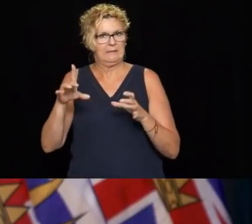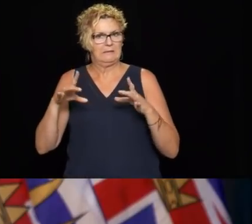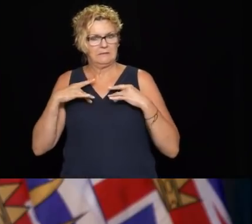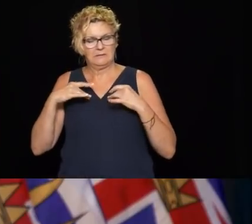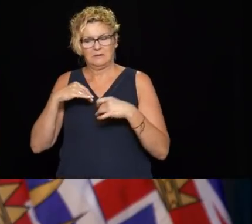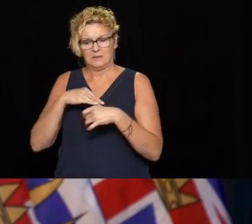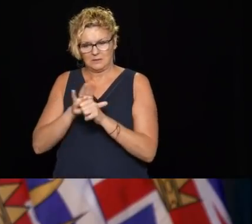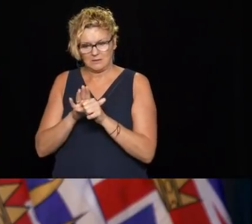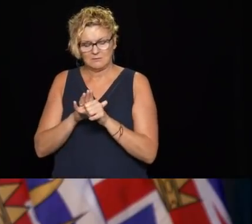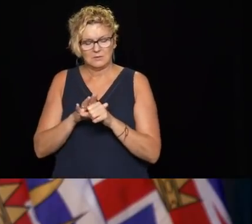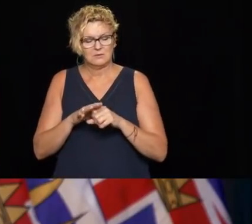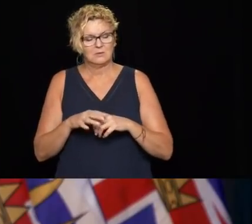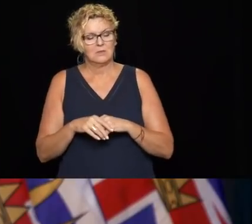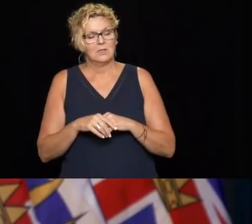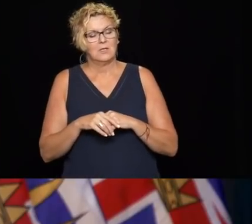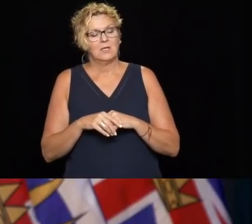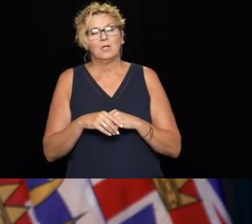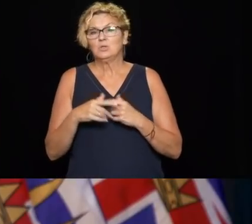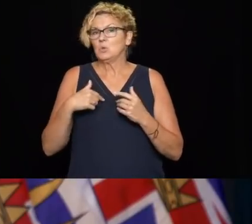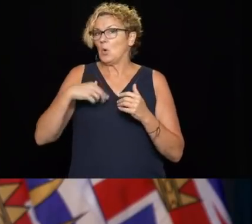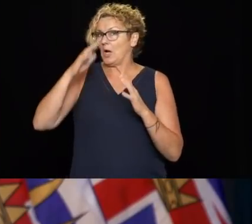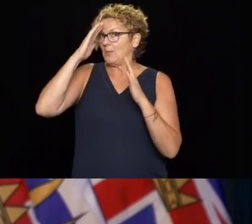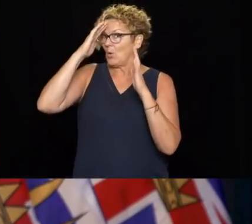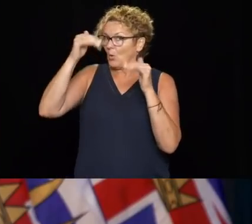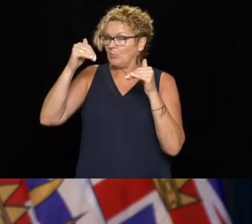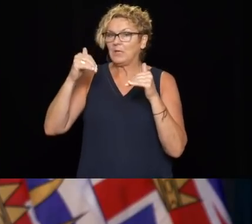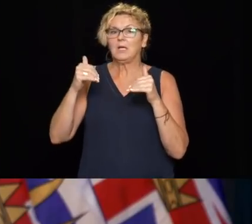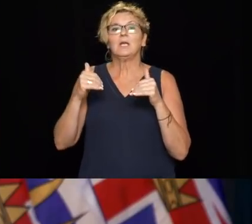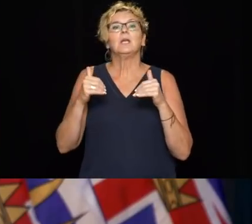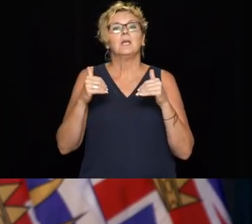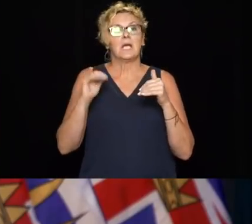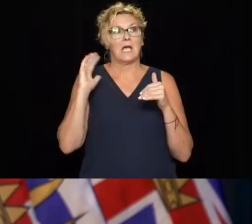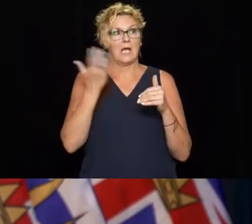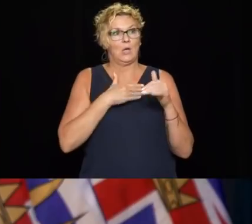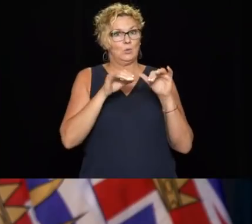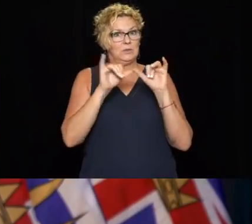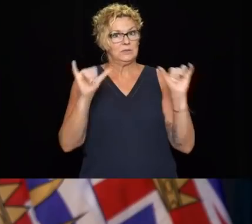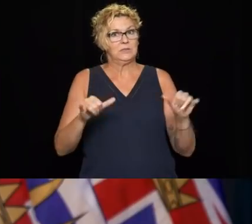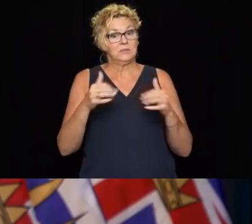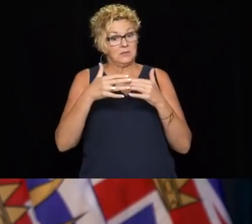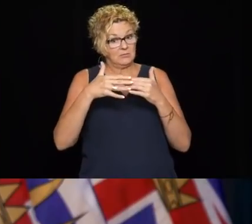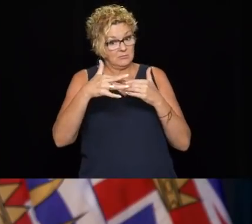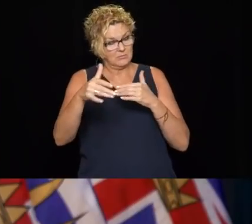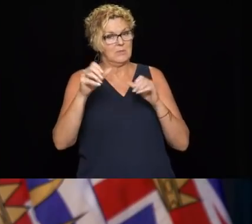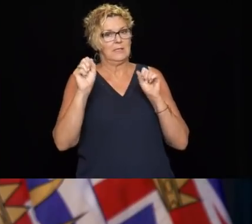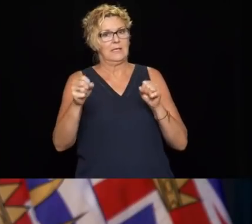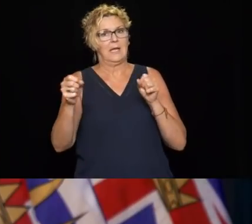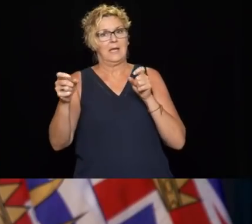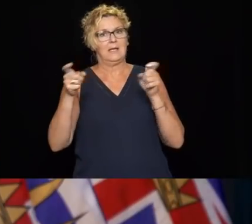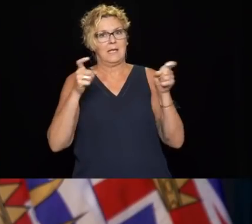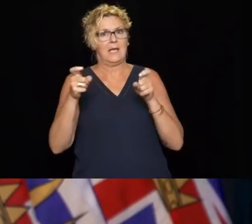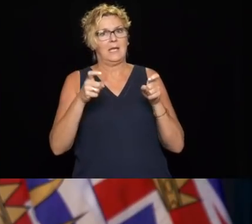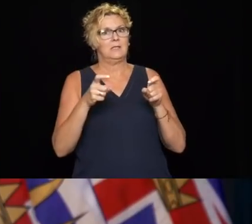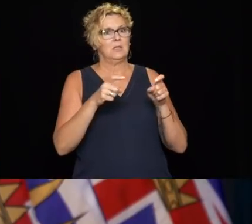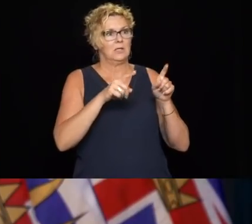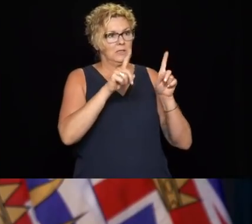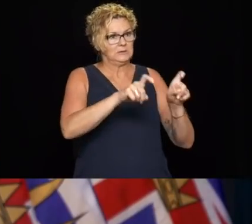because we had limited capacity we are now at the point where we test anybody with symptoms and some people without symptoms, if they are in